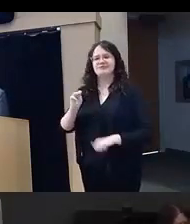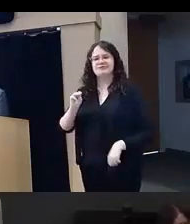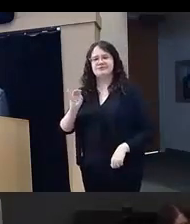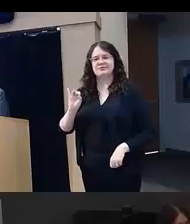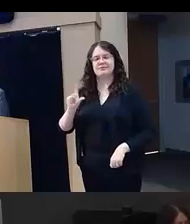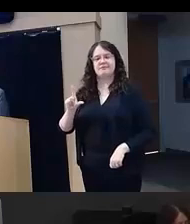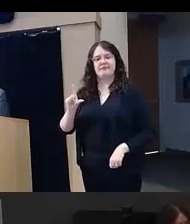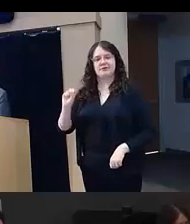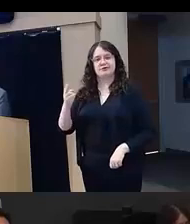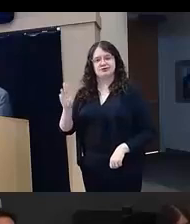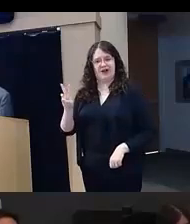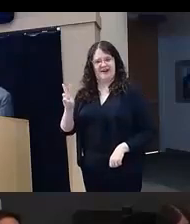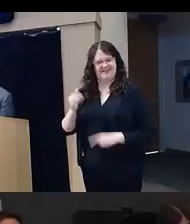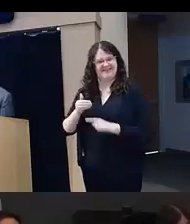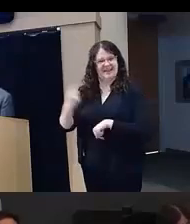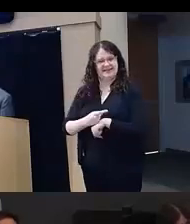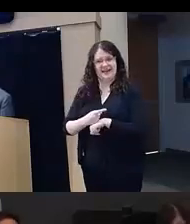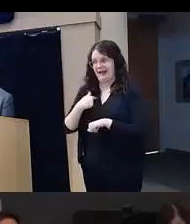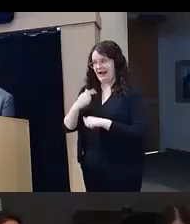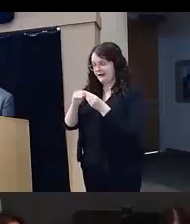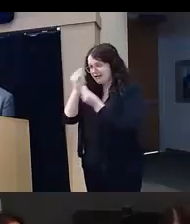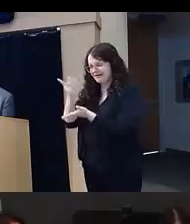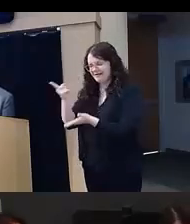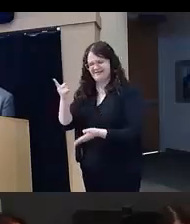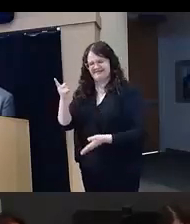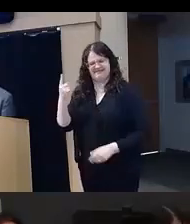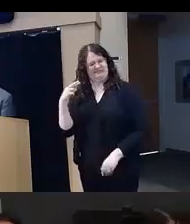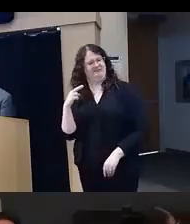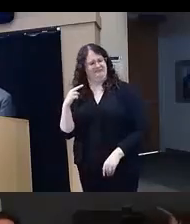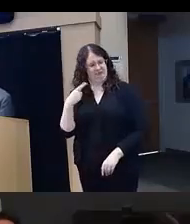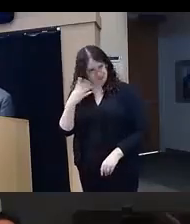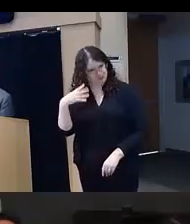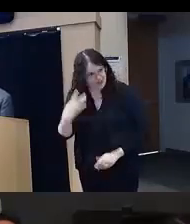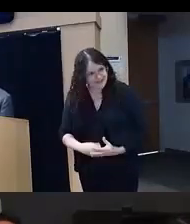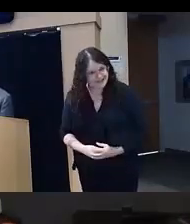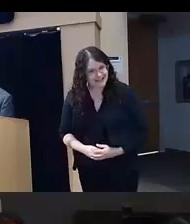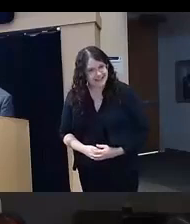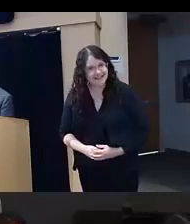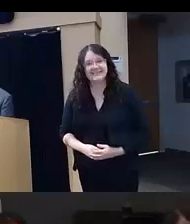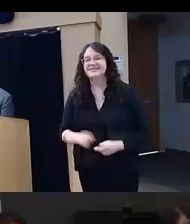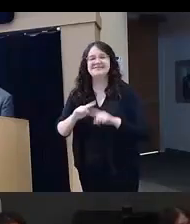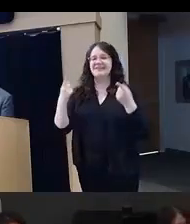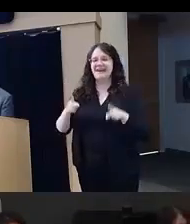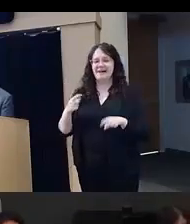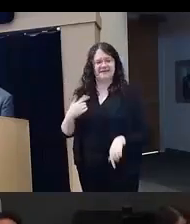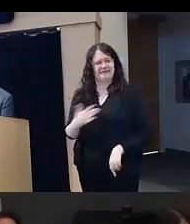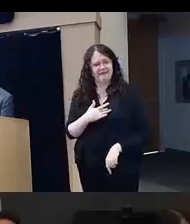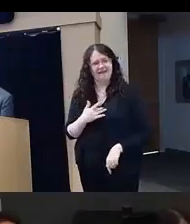and he thought I was crazy actually feeling that way but I had this feeling that uh that we've done